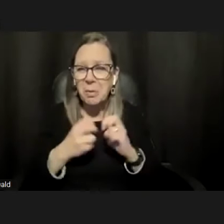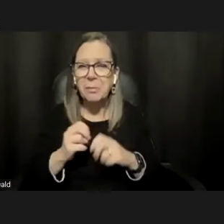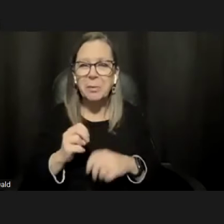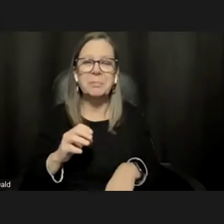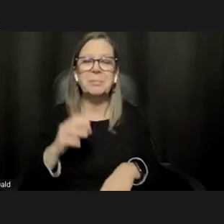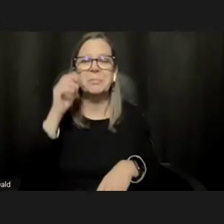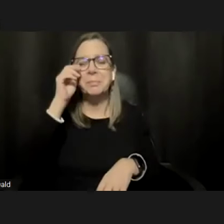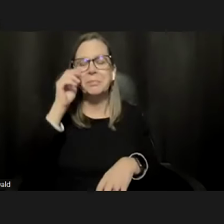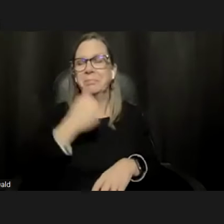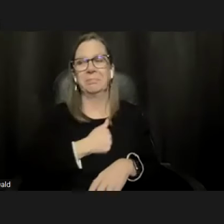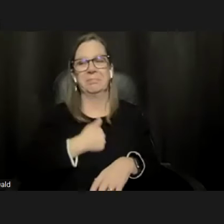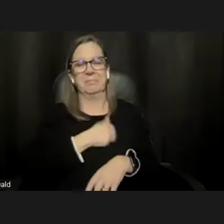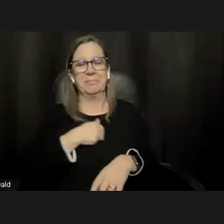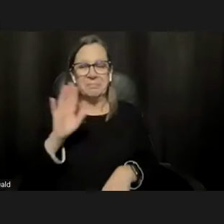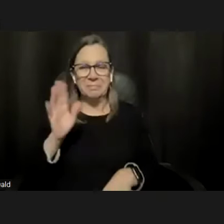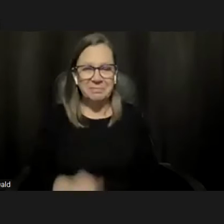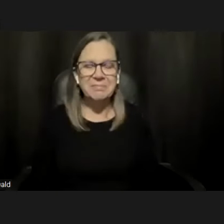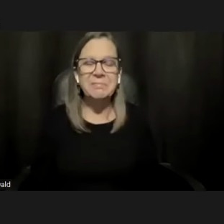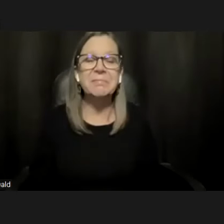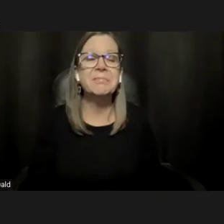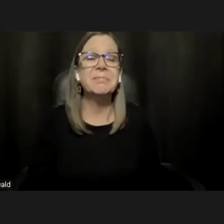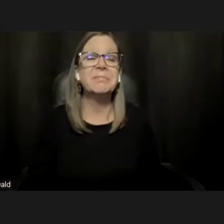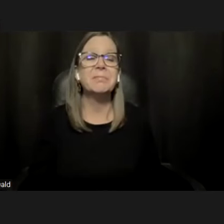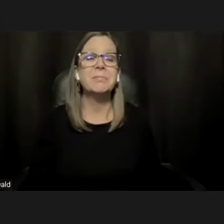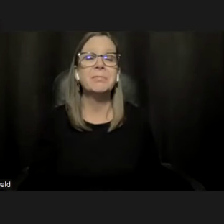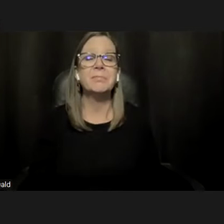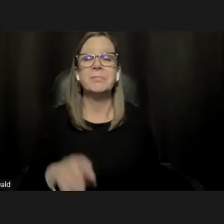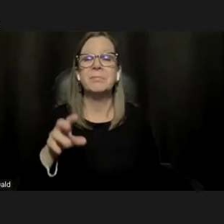Sorry, everybody. No worries.